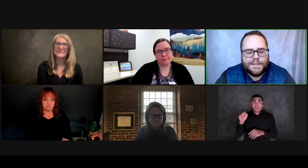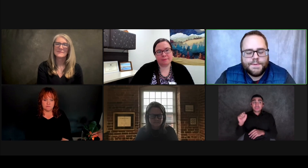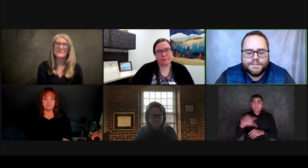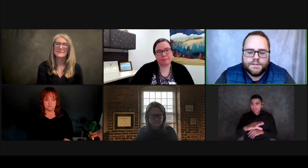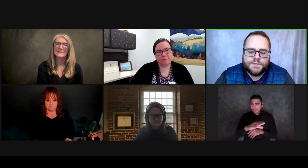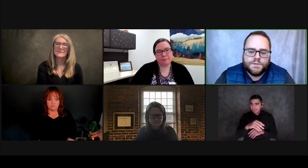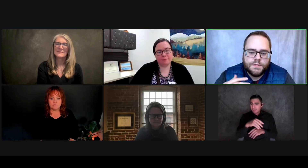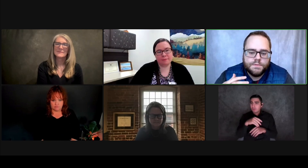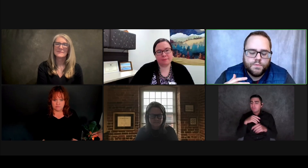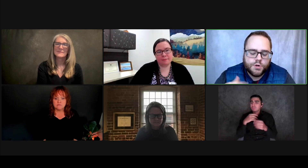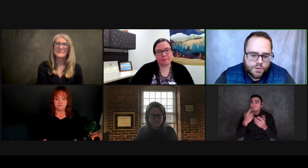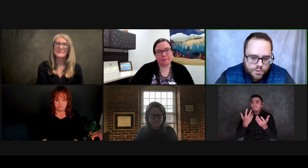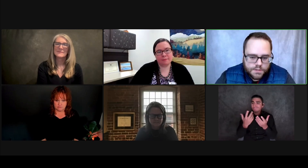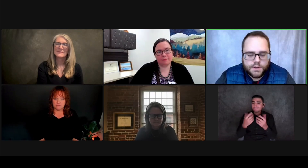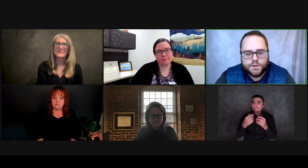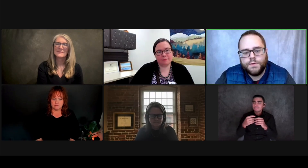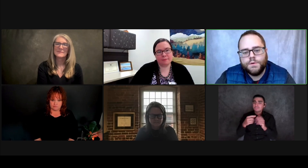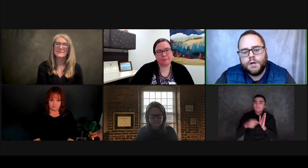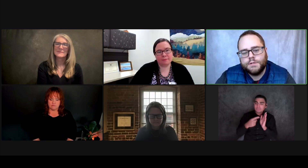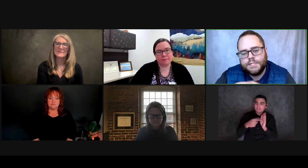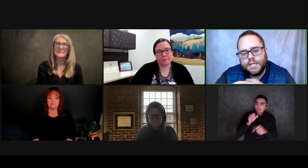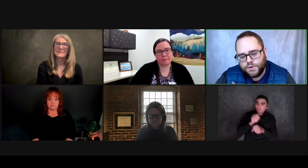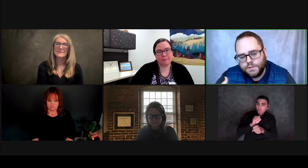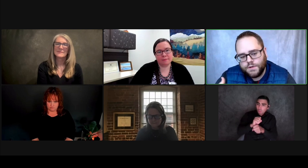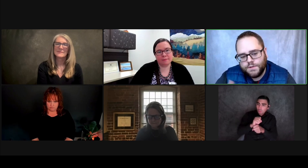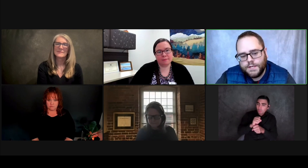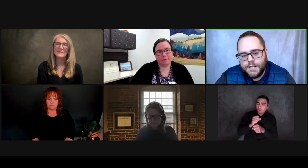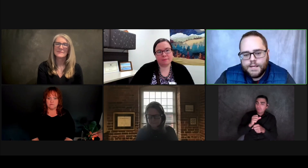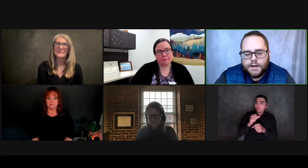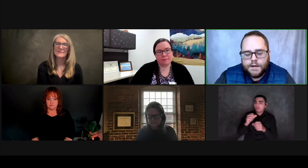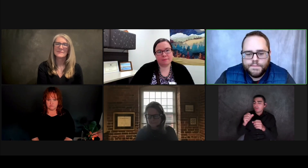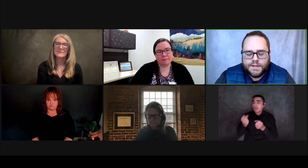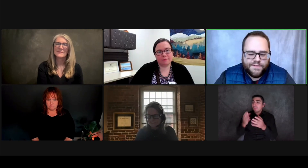on student work or workload or staff workload and the ability